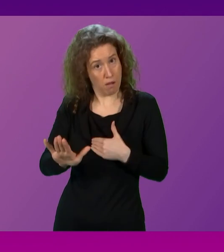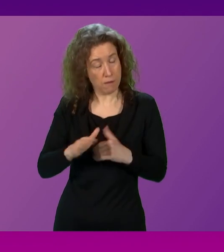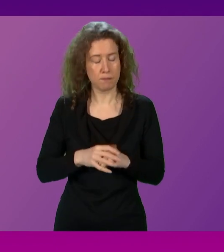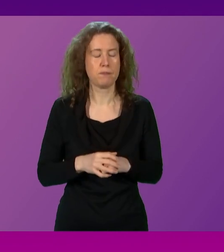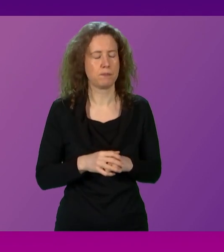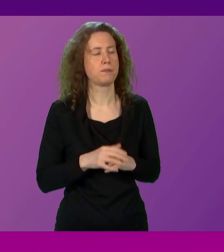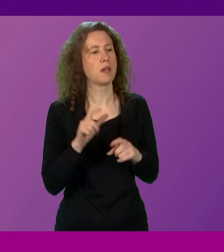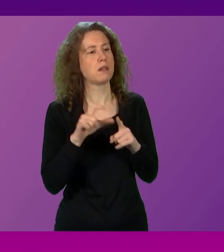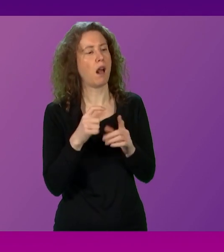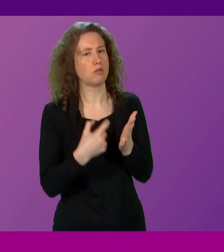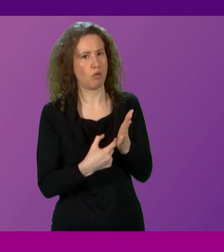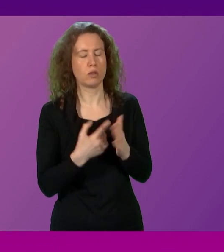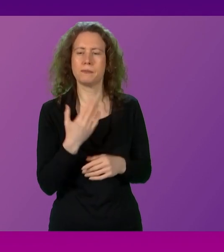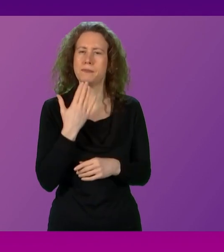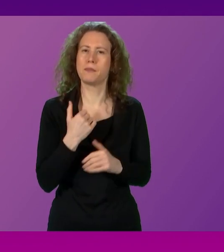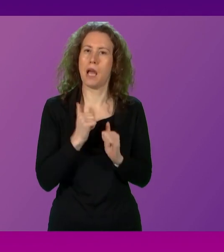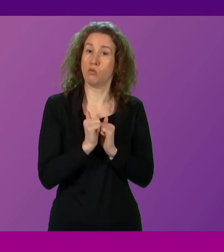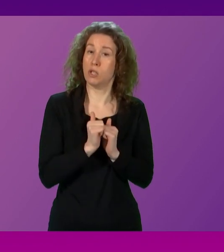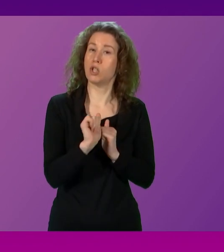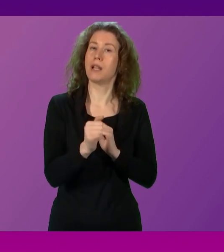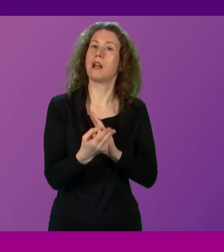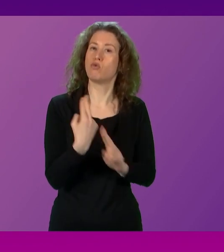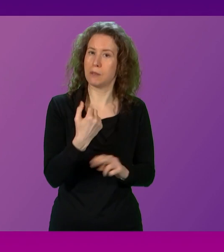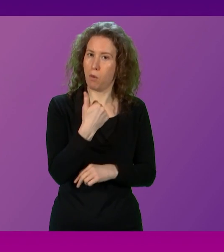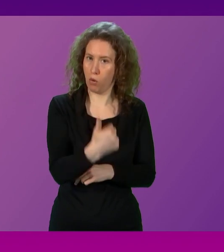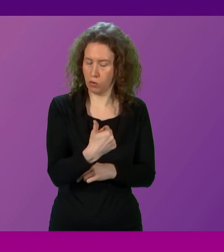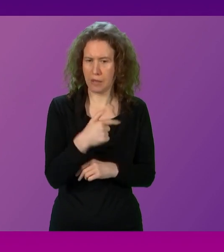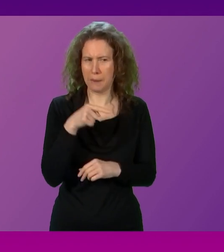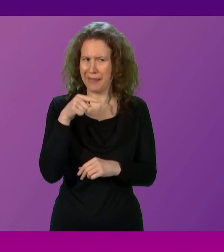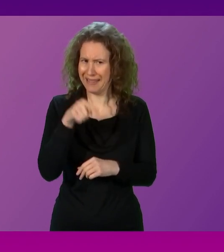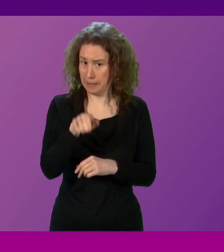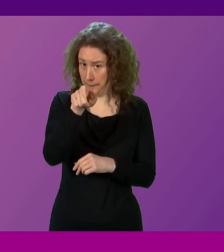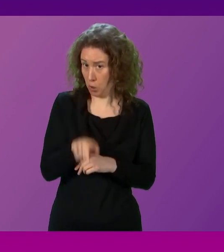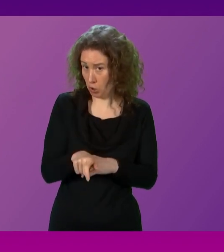I appreciate the First Minister’s response. However, the rapist is in there;